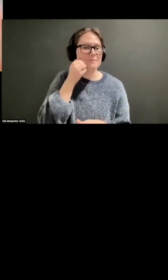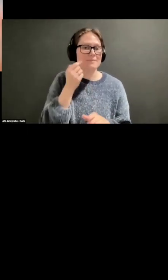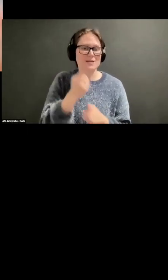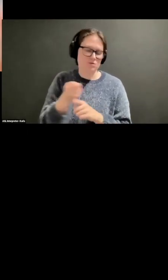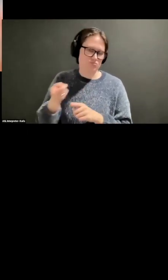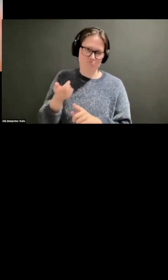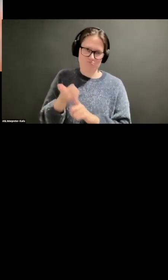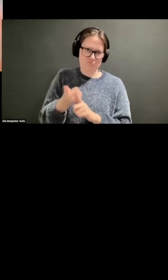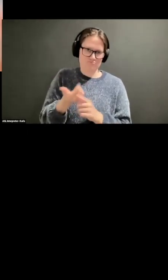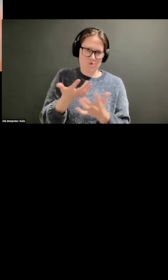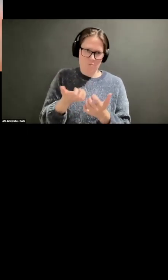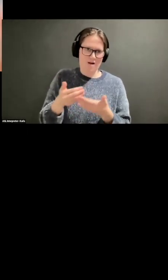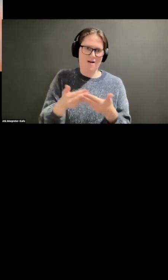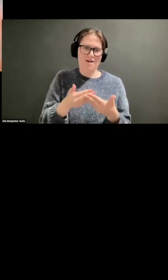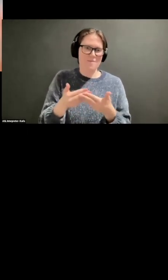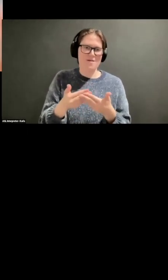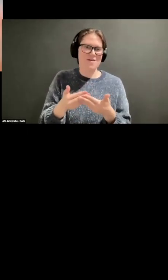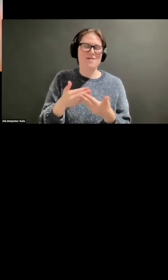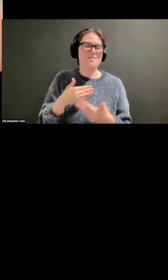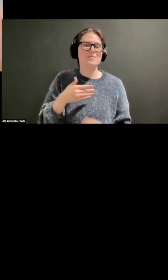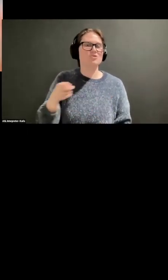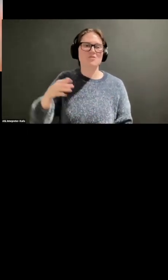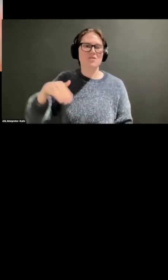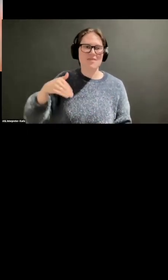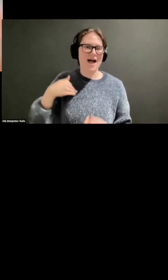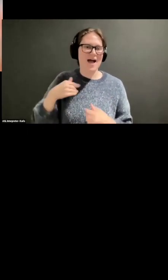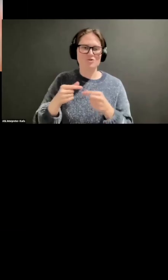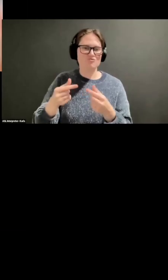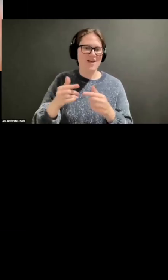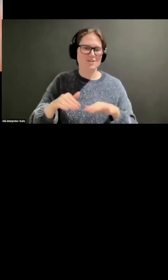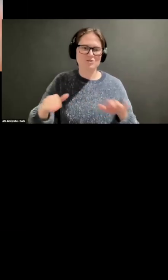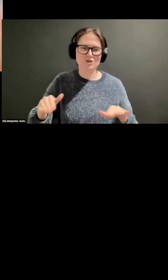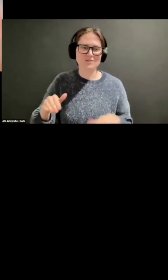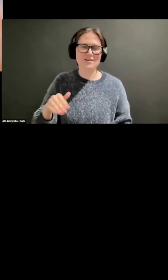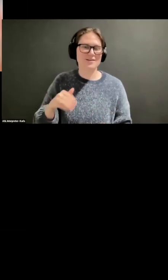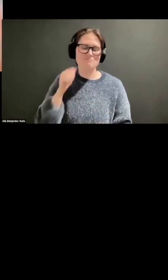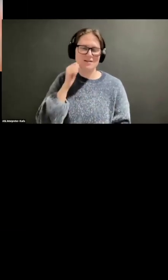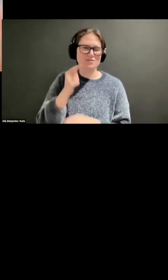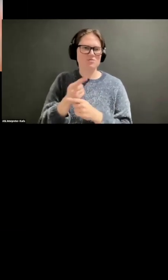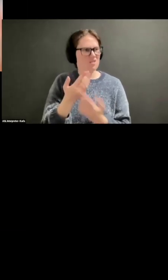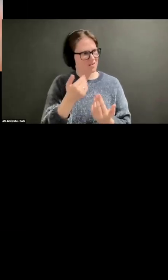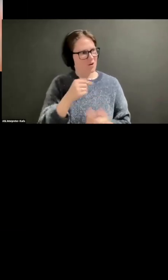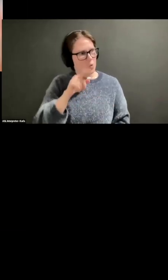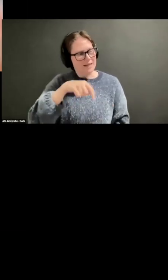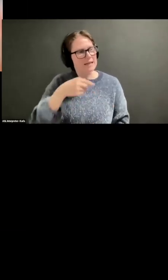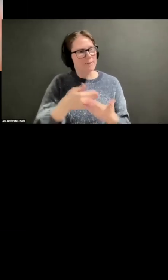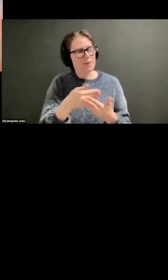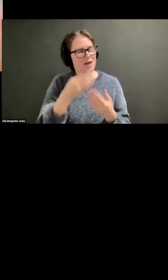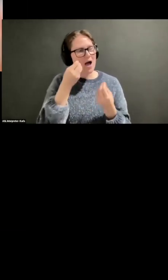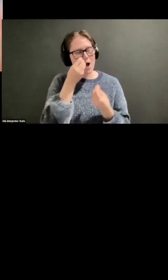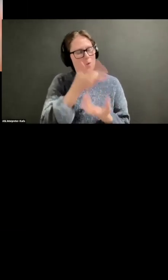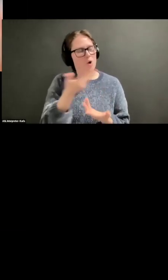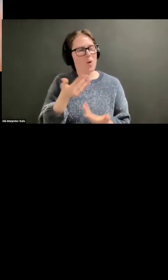she didn't have grandchildren at the time and she was like look we need a baby so I don't care what they tell you next time you need to get that baby,